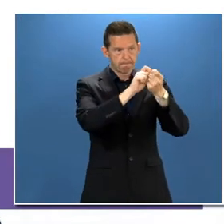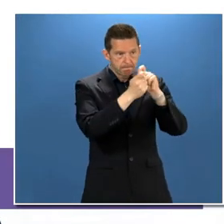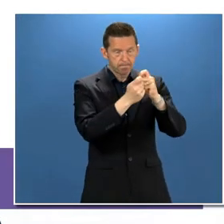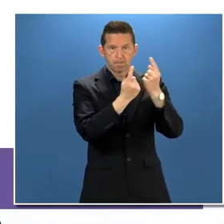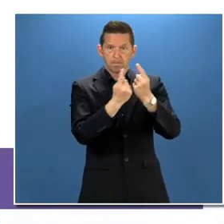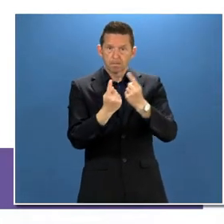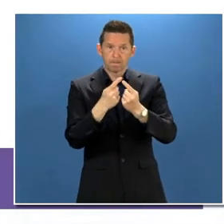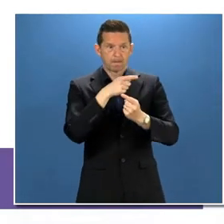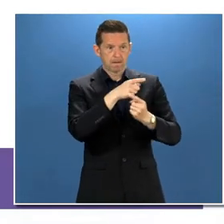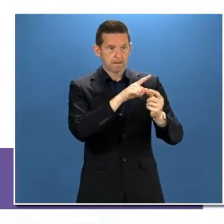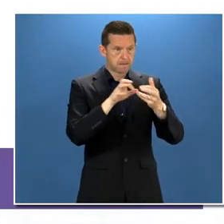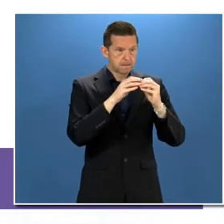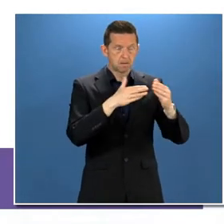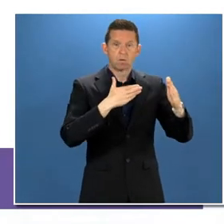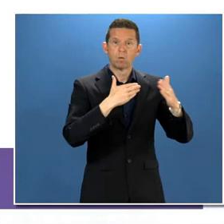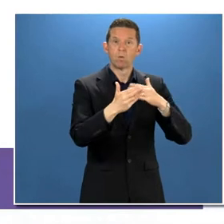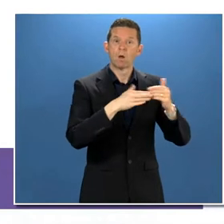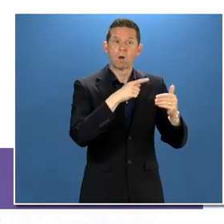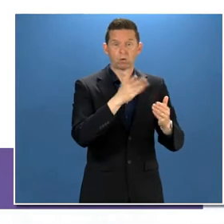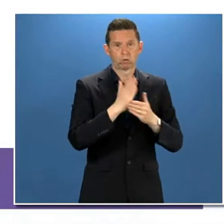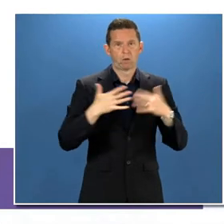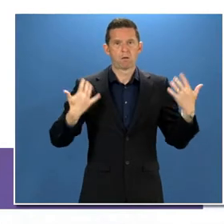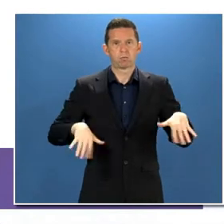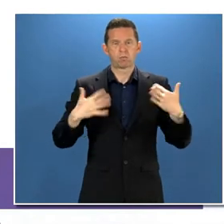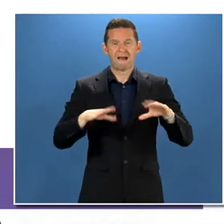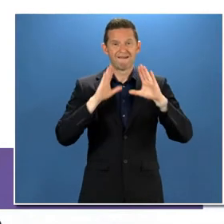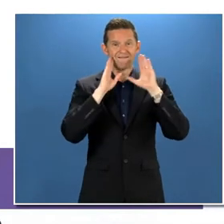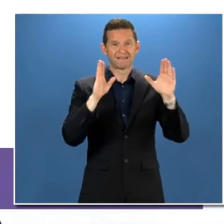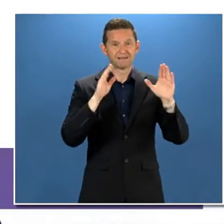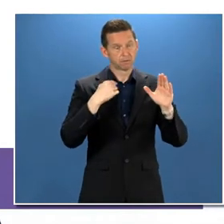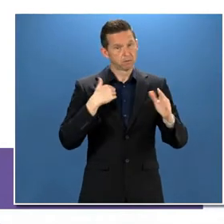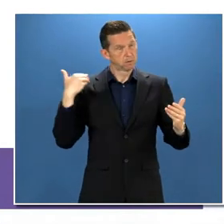made were absolutely fantastic and something which I very much value.